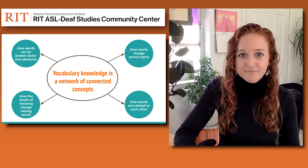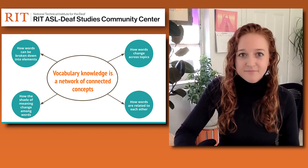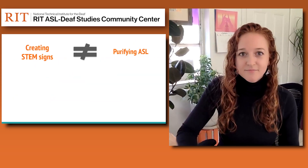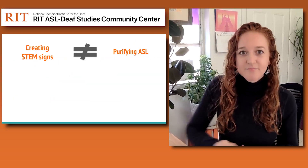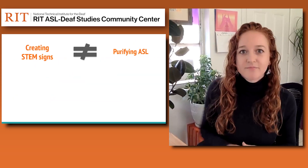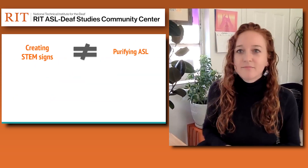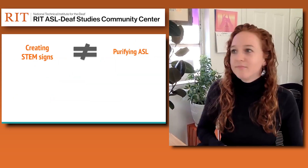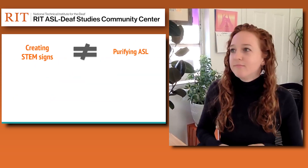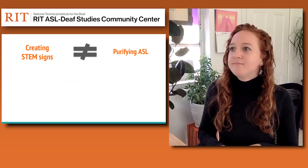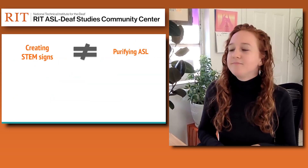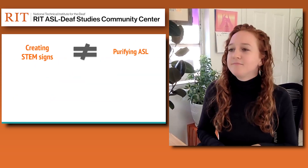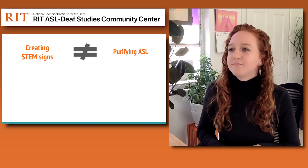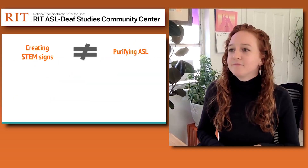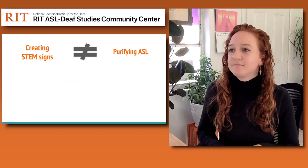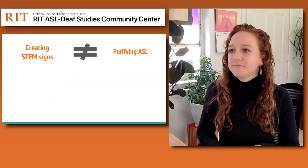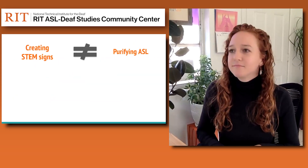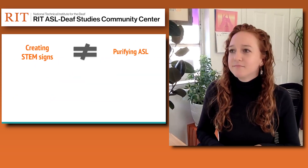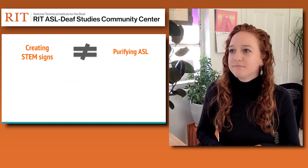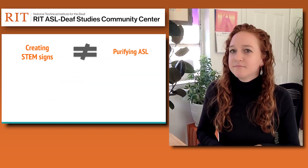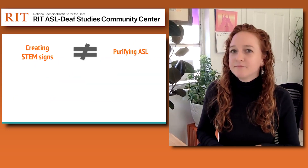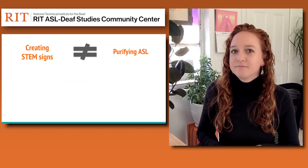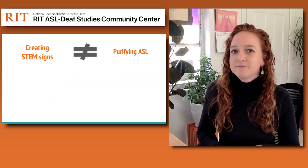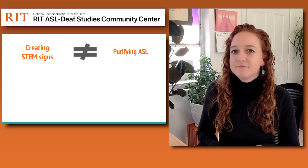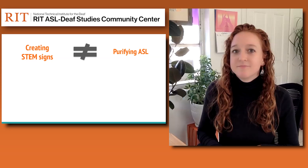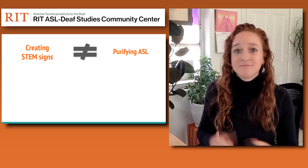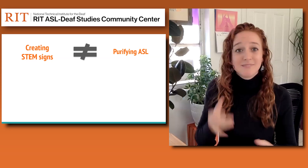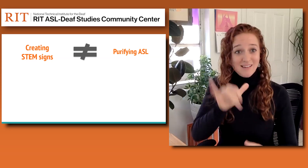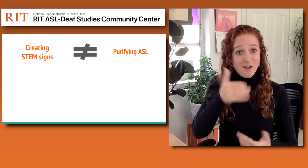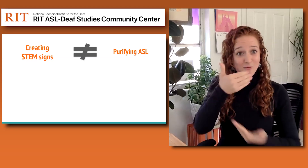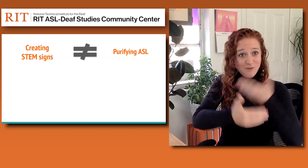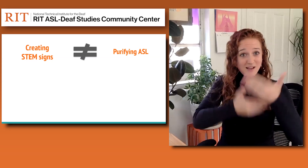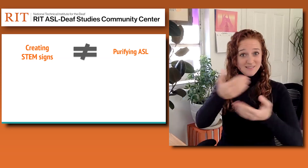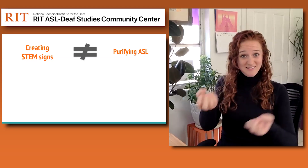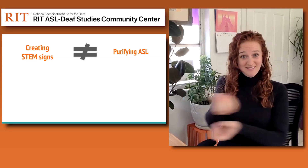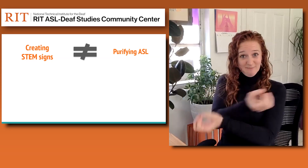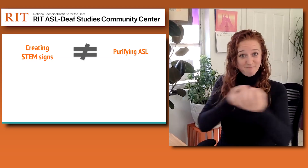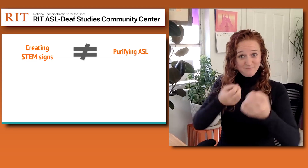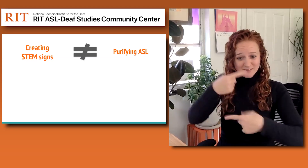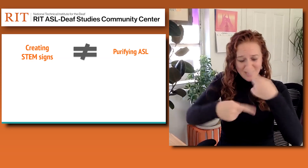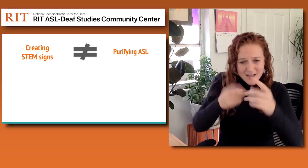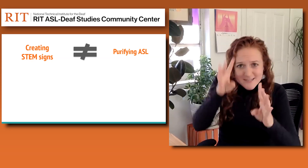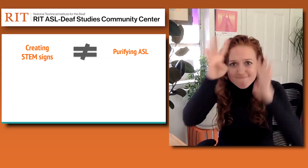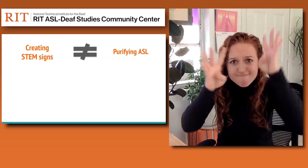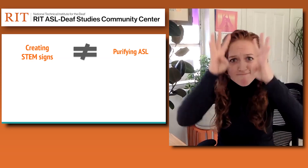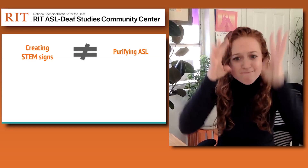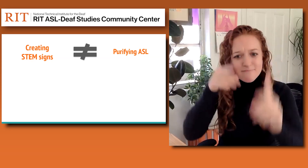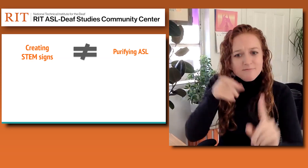just from seeing the sign, and that's quite powerful. So, when we're disseminating these signs,